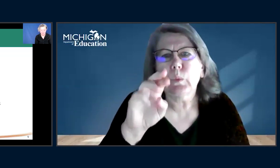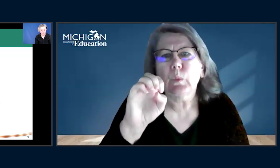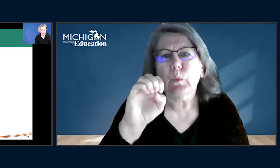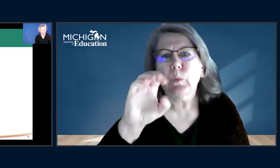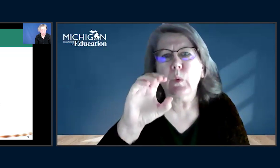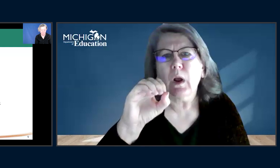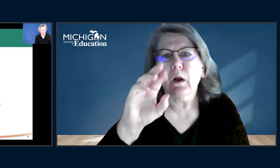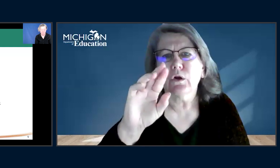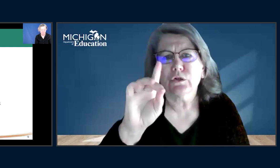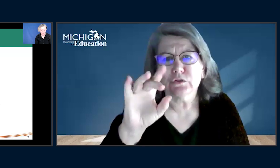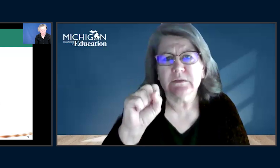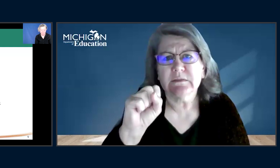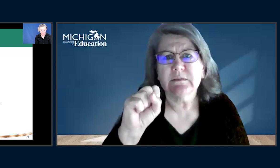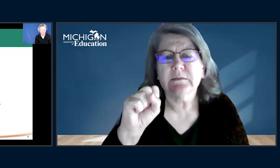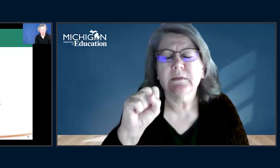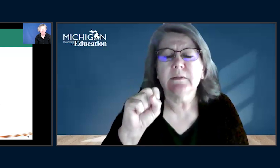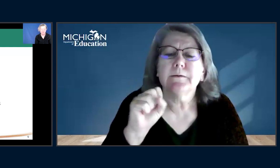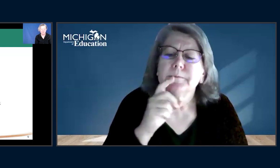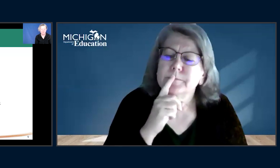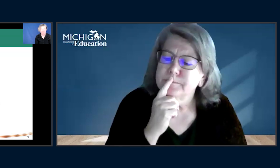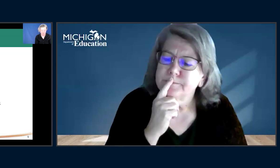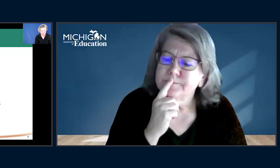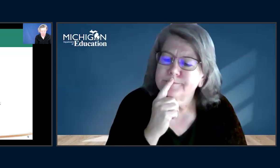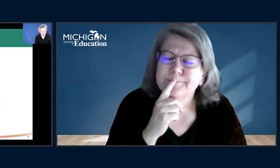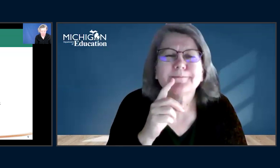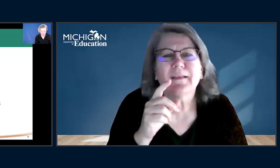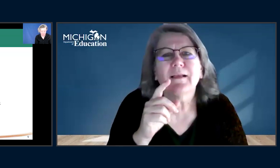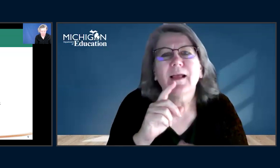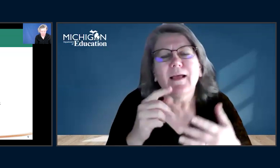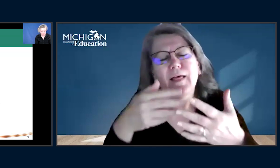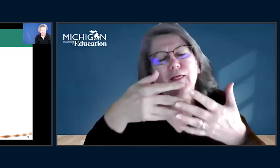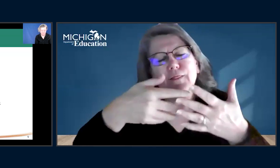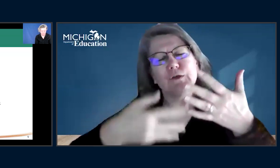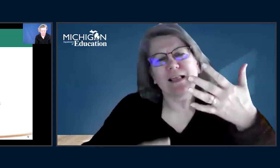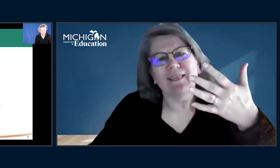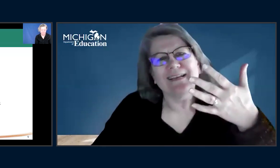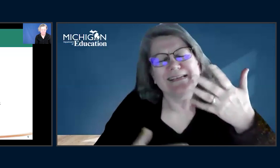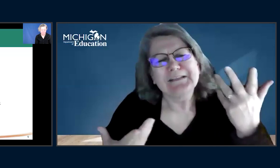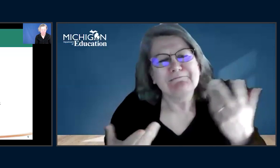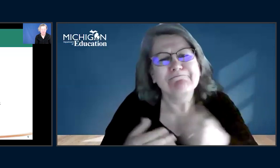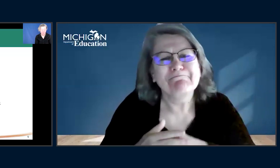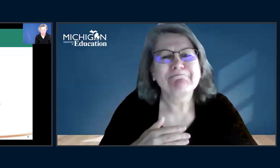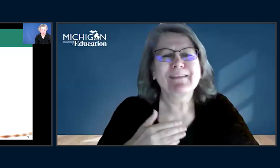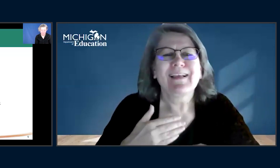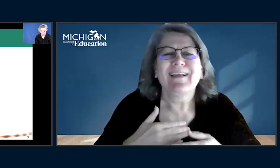for concerns with the student, with their student records.